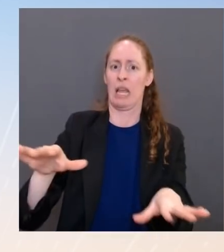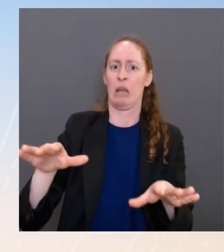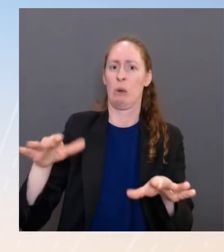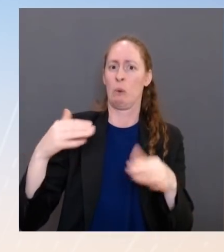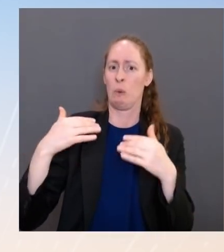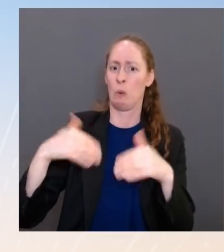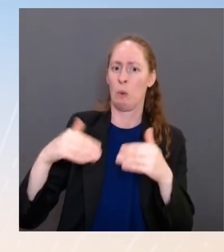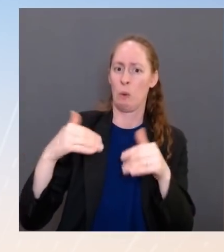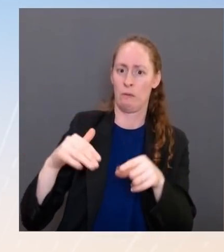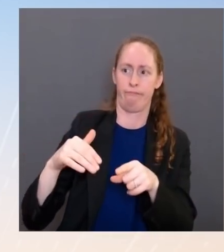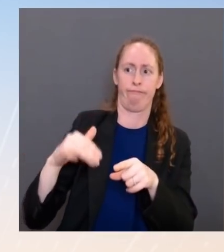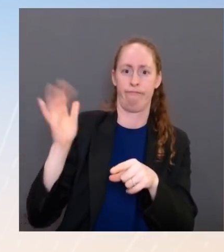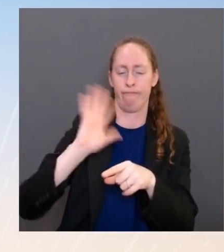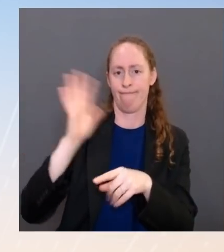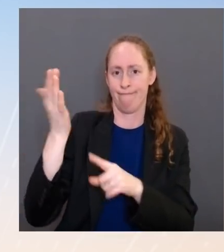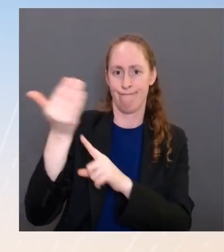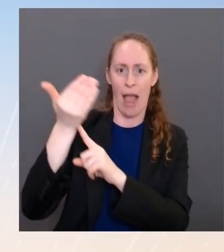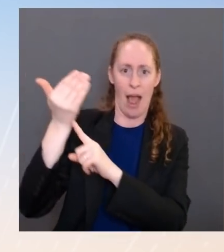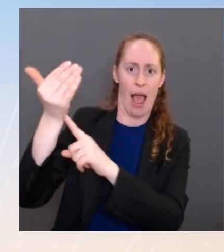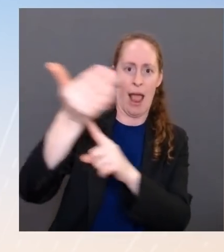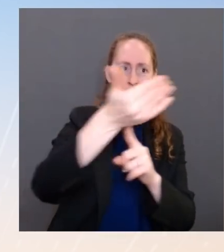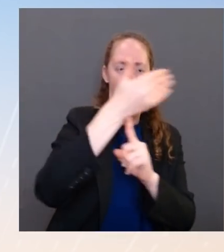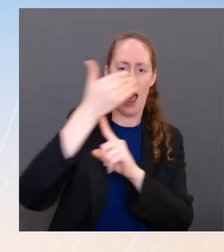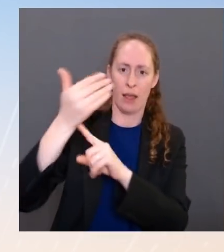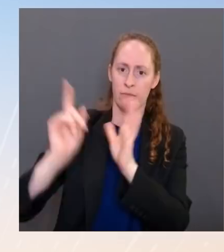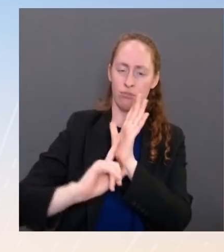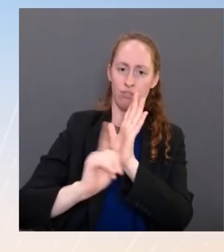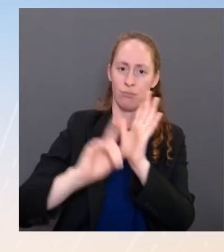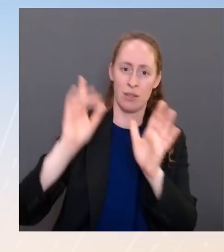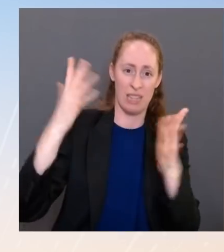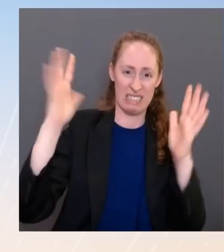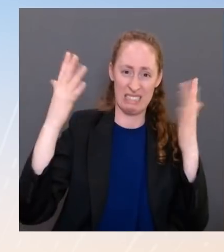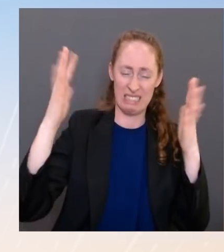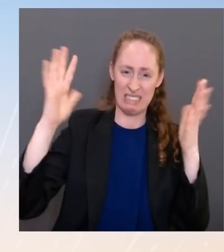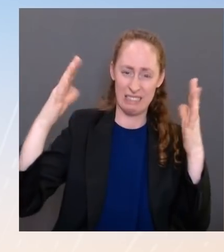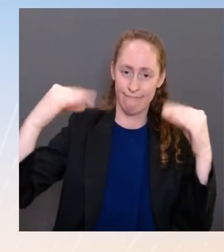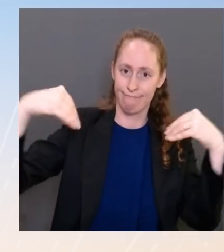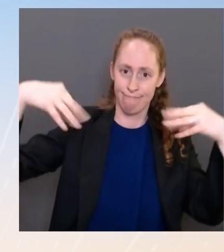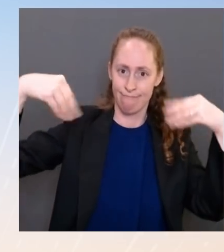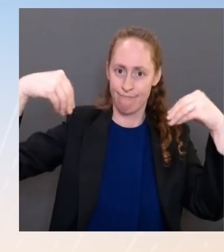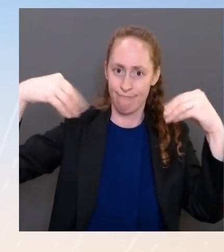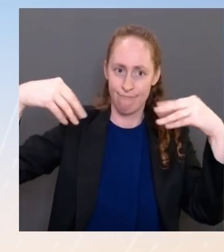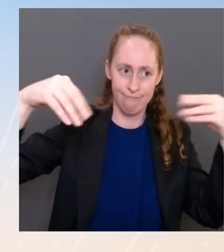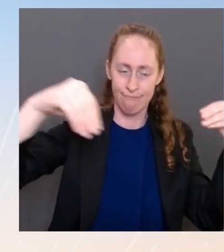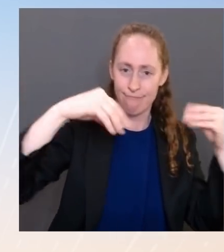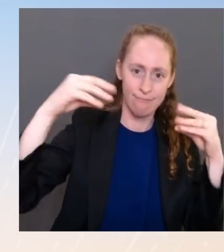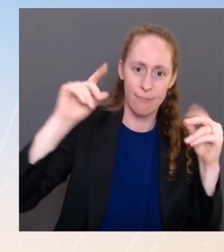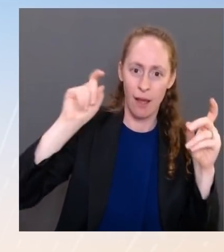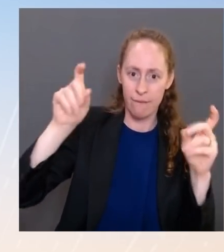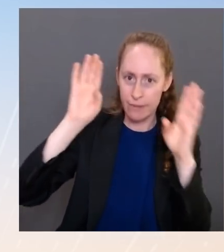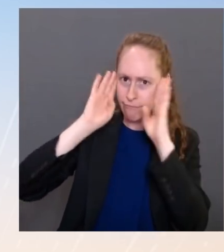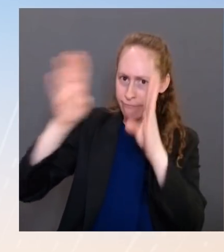even though we have seen prior to this, you know, a number -- 288 Republicans sign on to the amicus brief